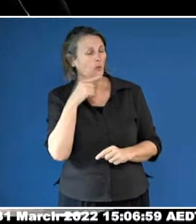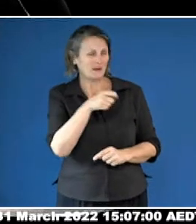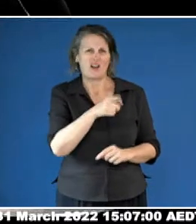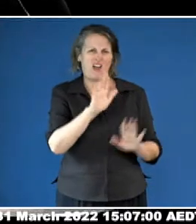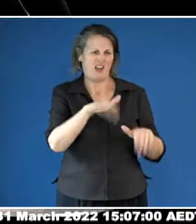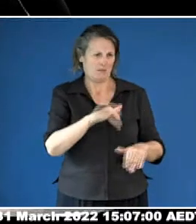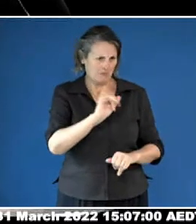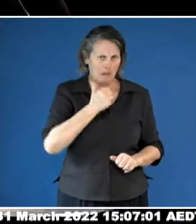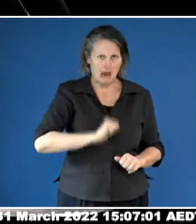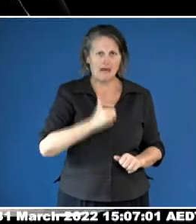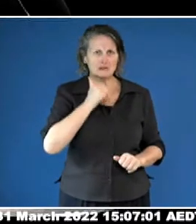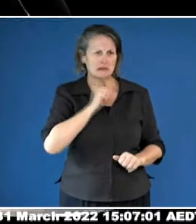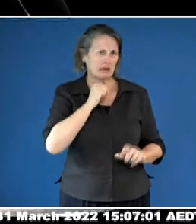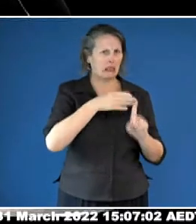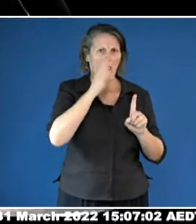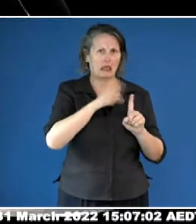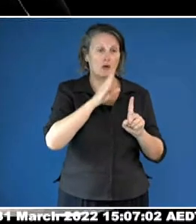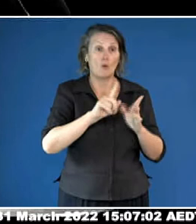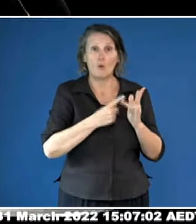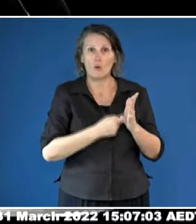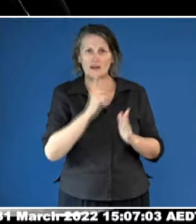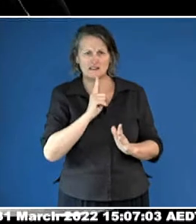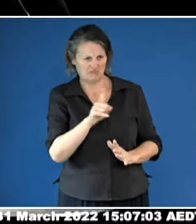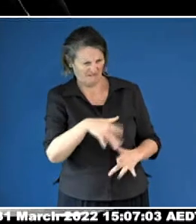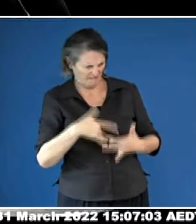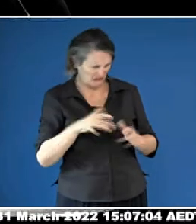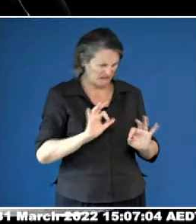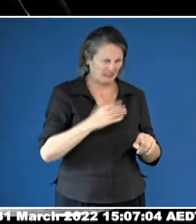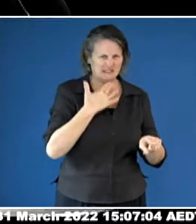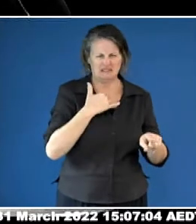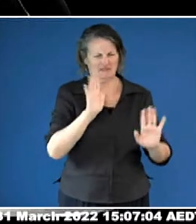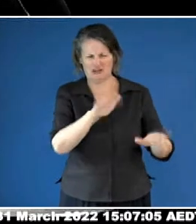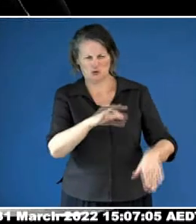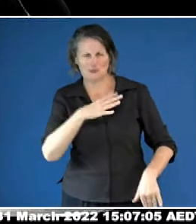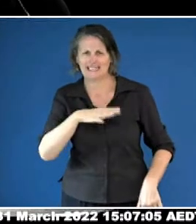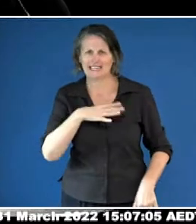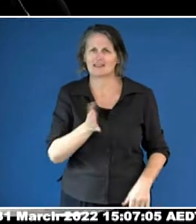And, again, coming back to that human rights frame, the CRPD has said over and over again